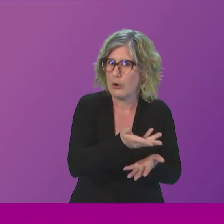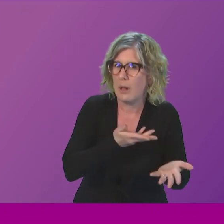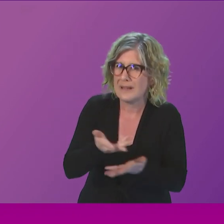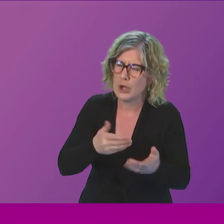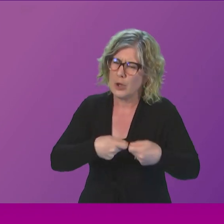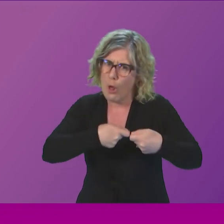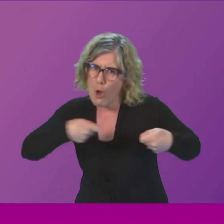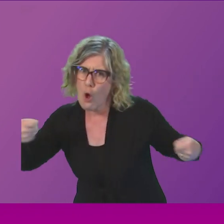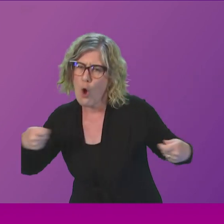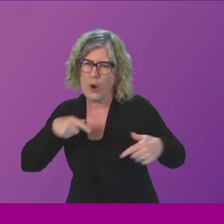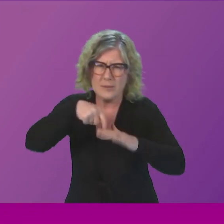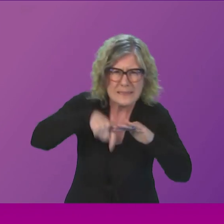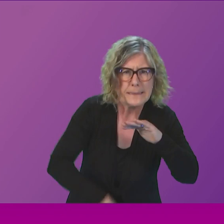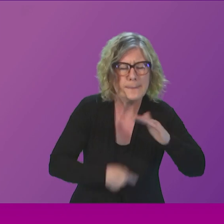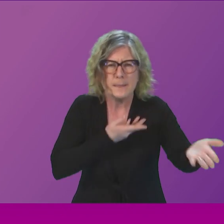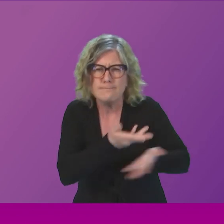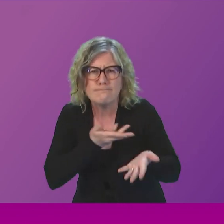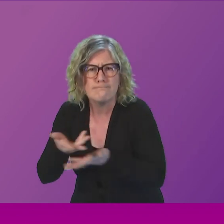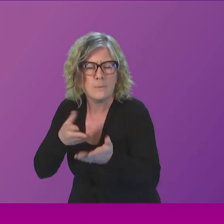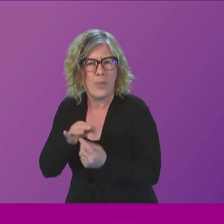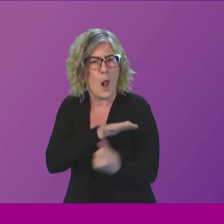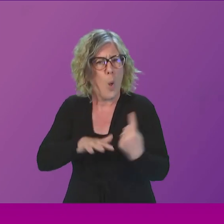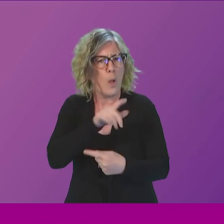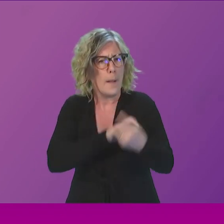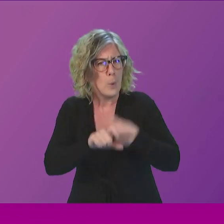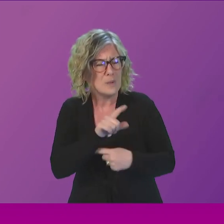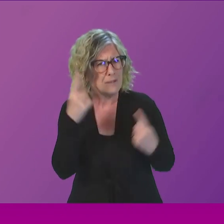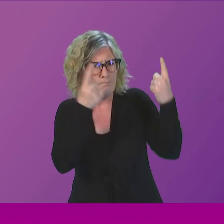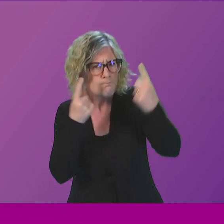That includes demonstrating the educational benefit of a closure, considering the impact